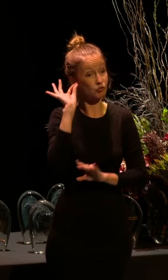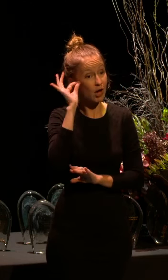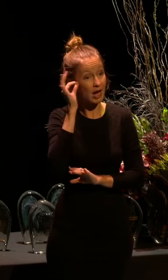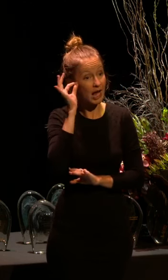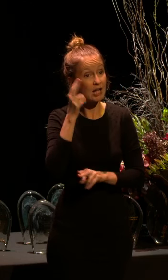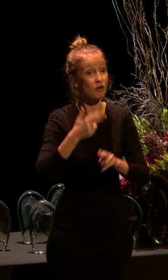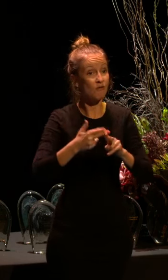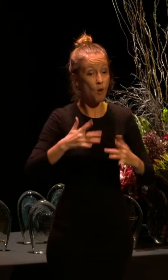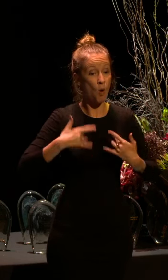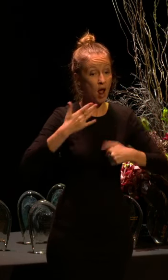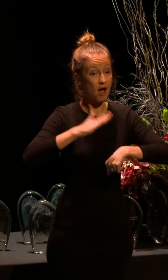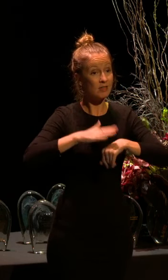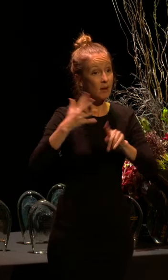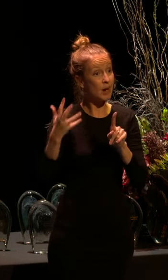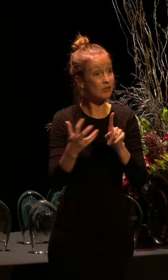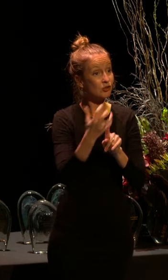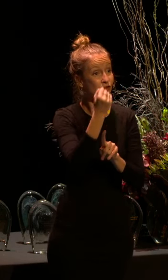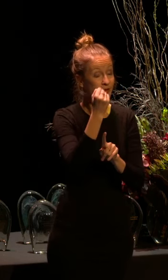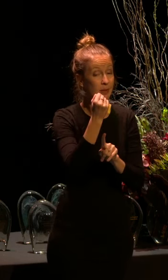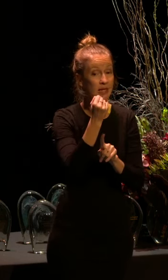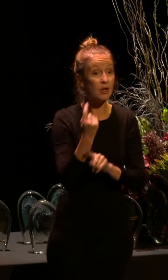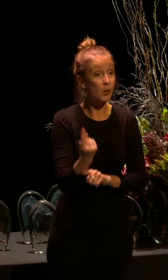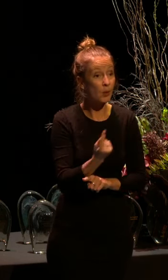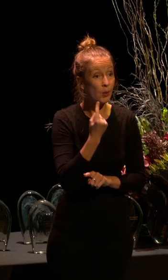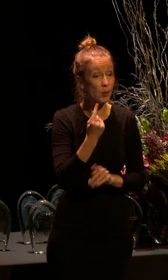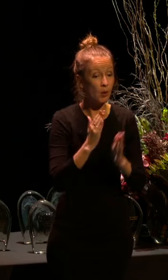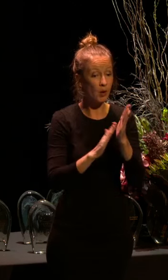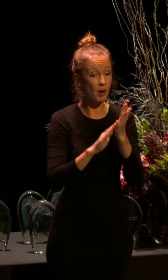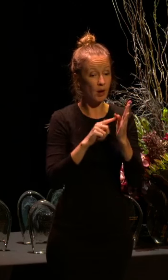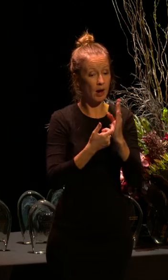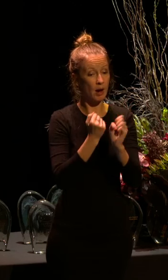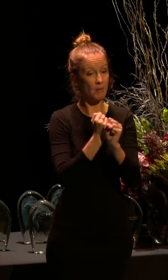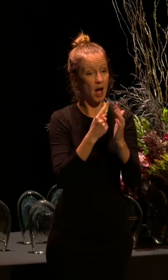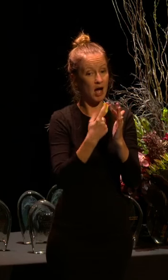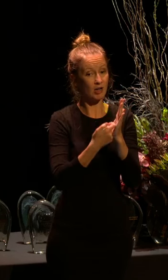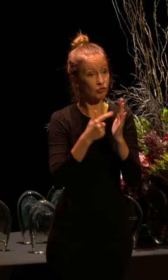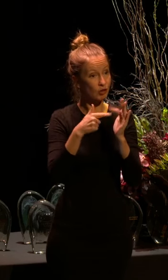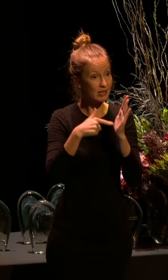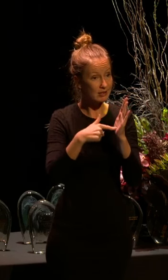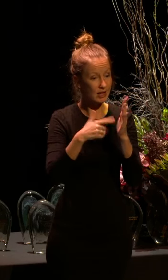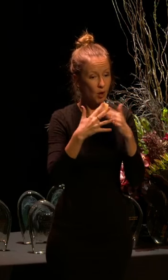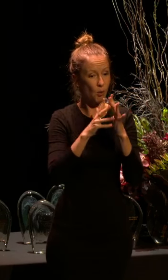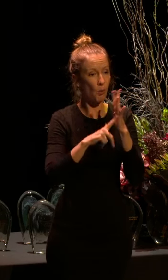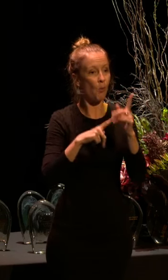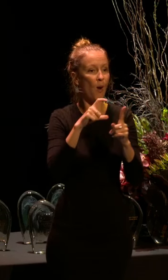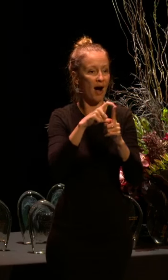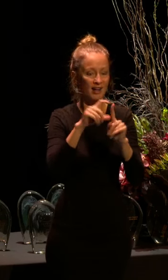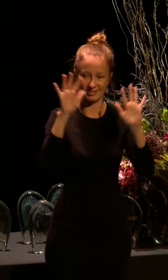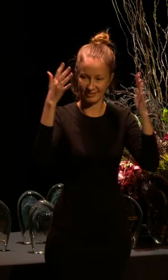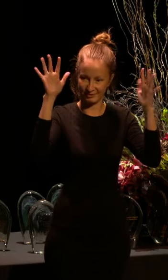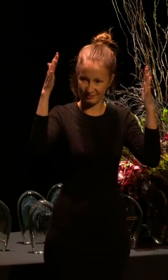Achievement in Literature recipient is... ..Margaret Wild.